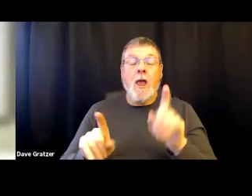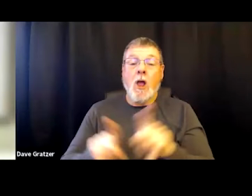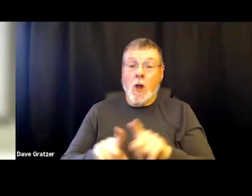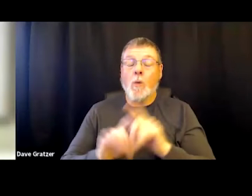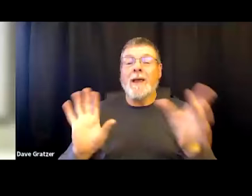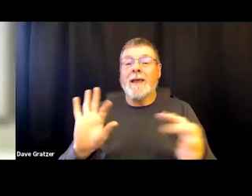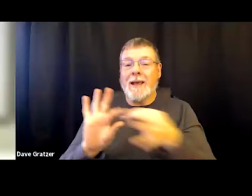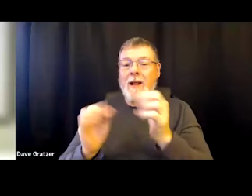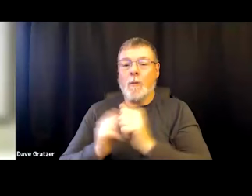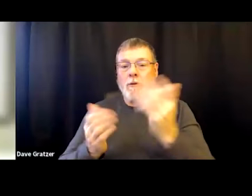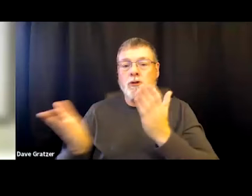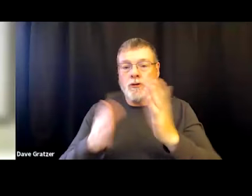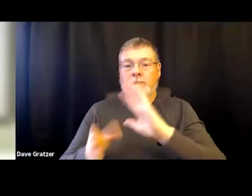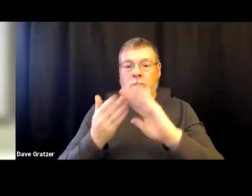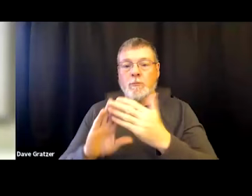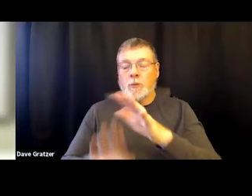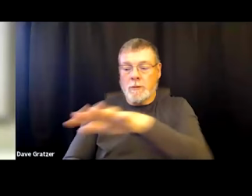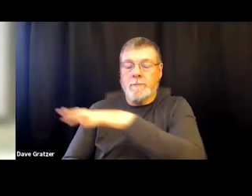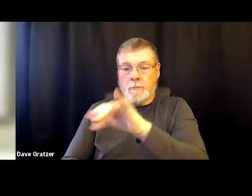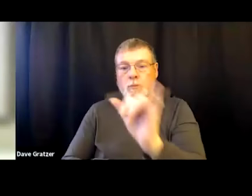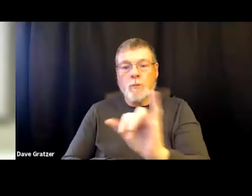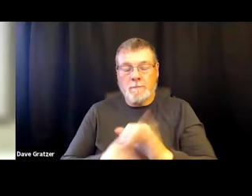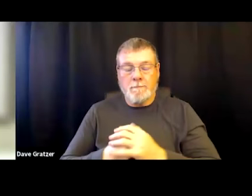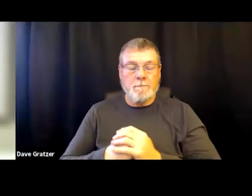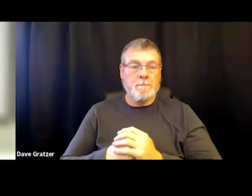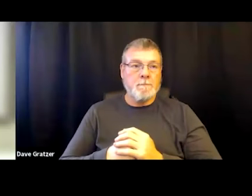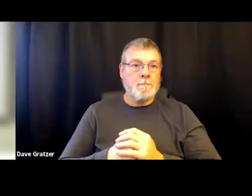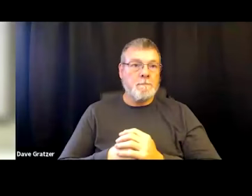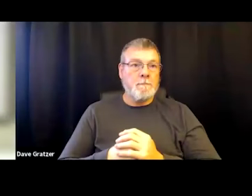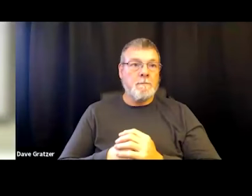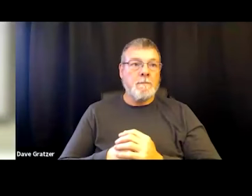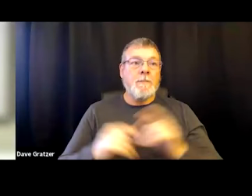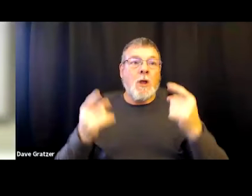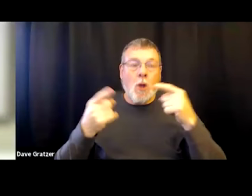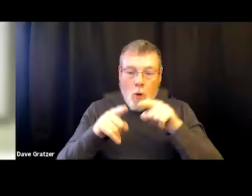with services in the community. We also have high rates of co-occurring mental disorders